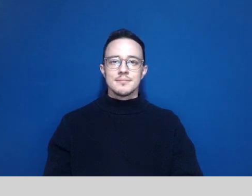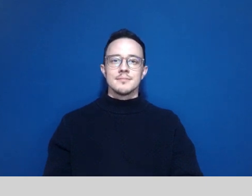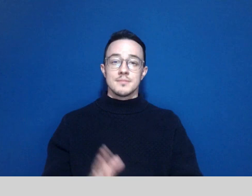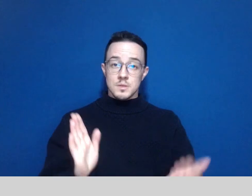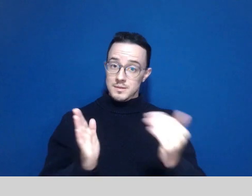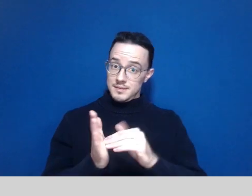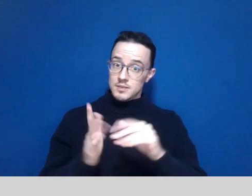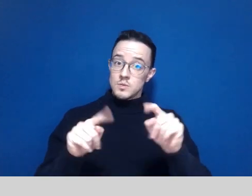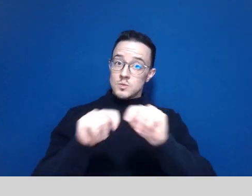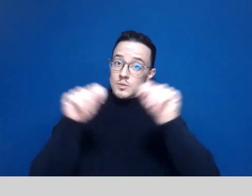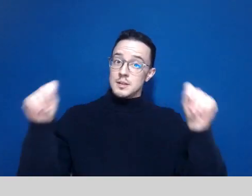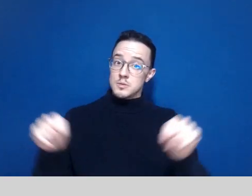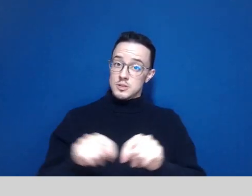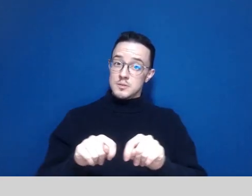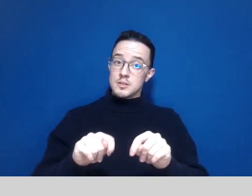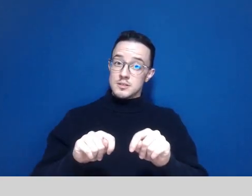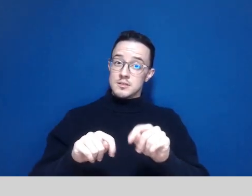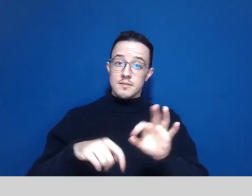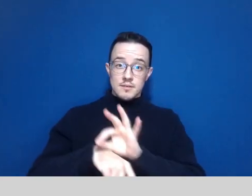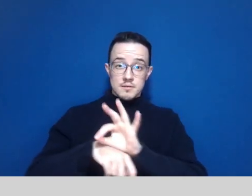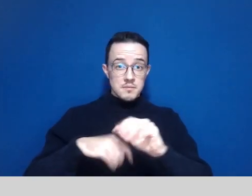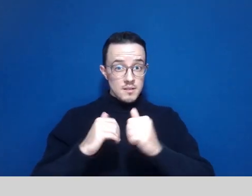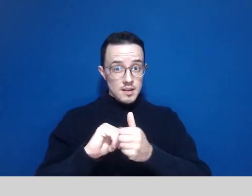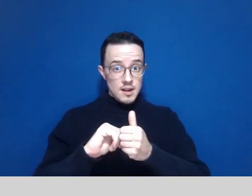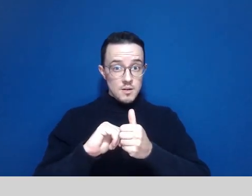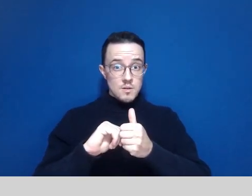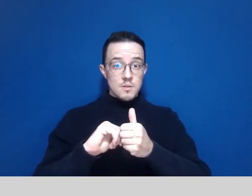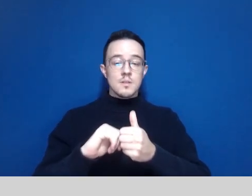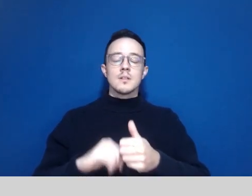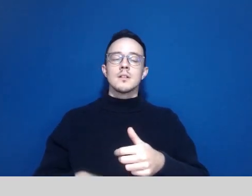The way that transcriptions work is you have this word